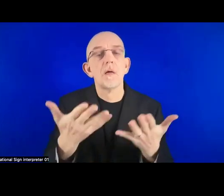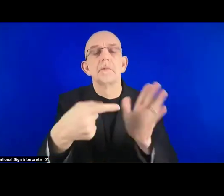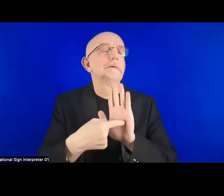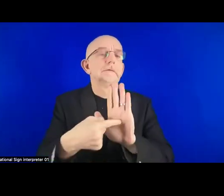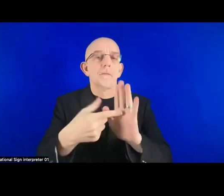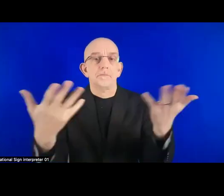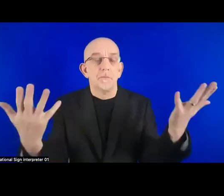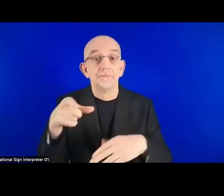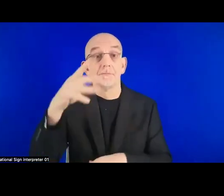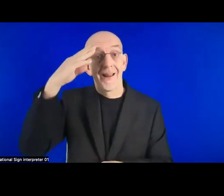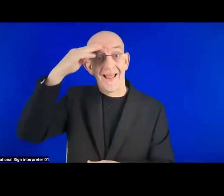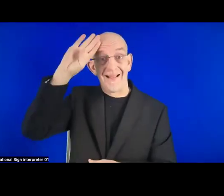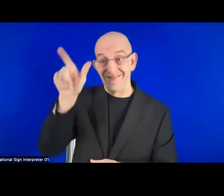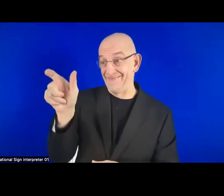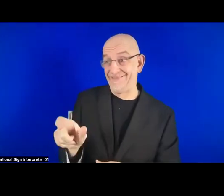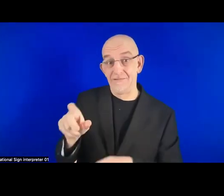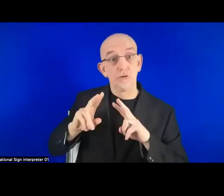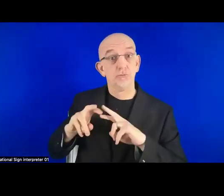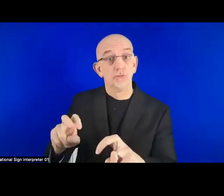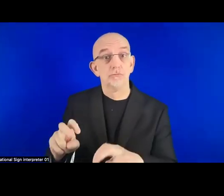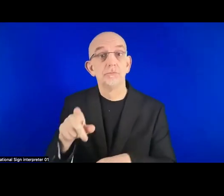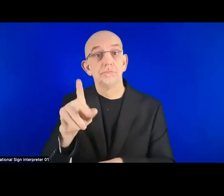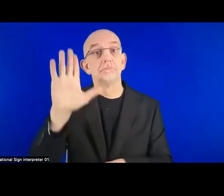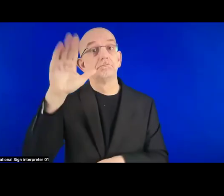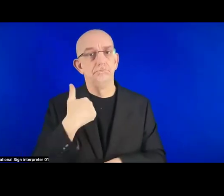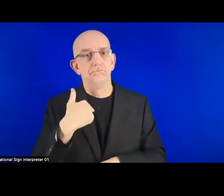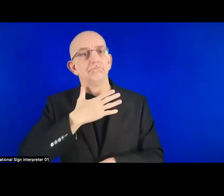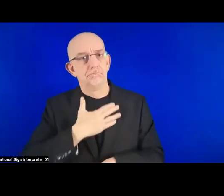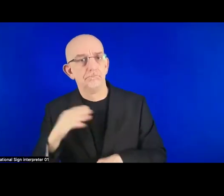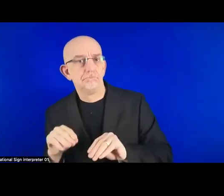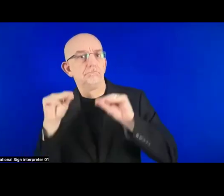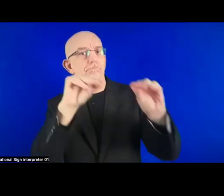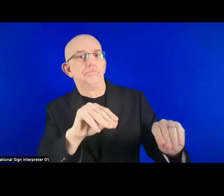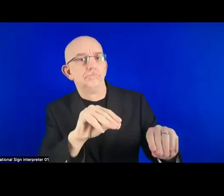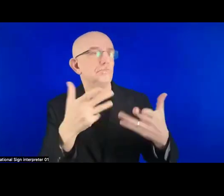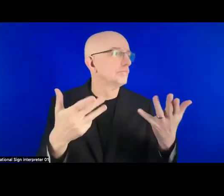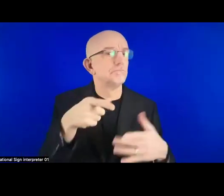supervisors in Portugal or Switzerland but could not apply to Ireland as their